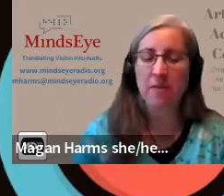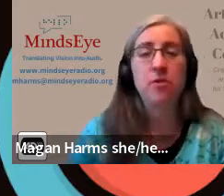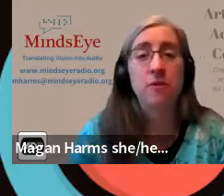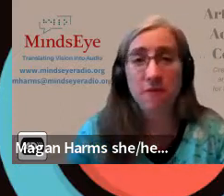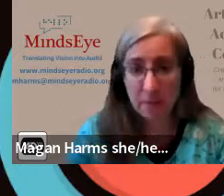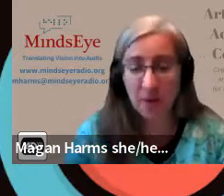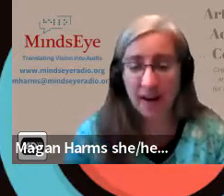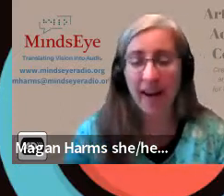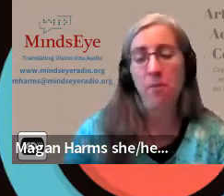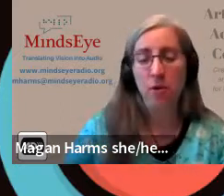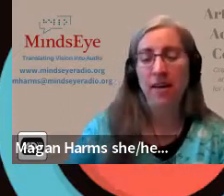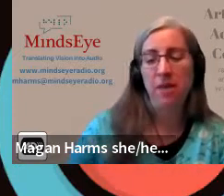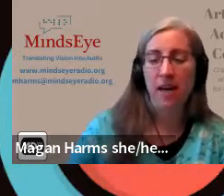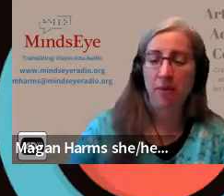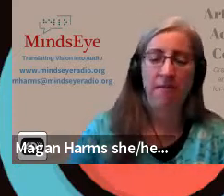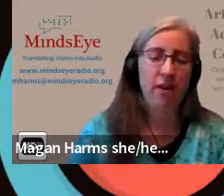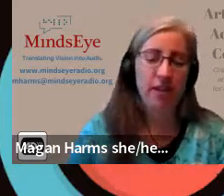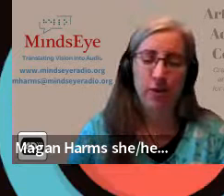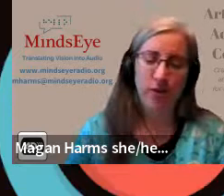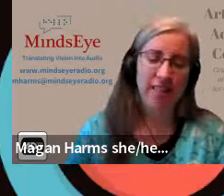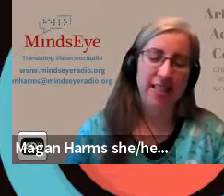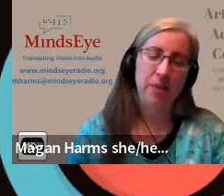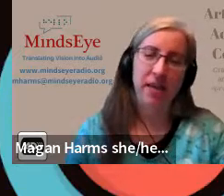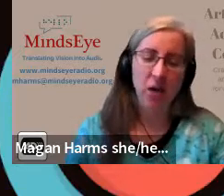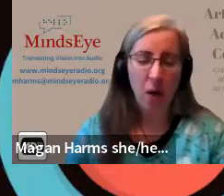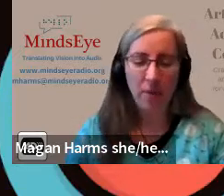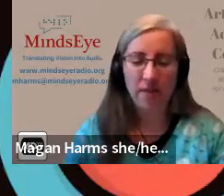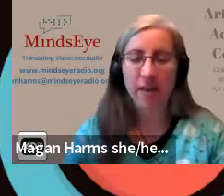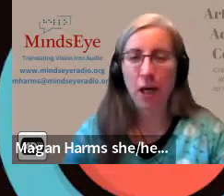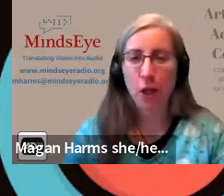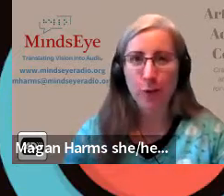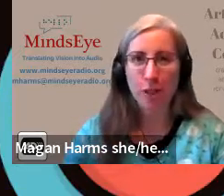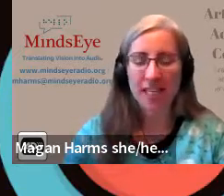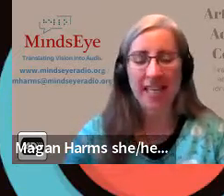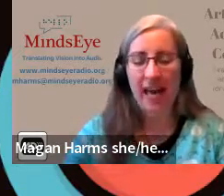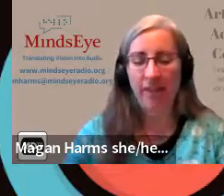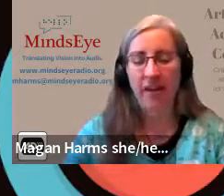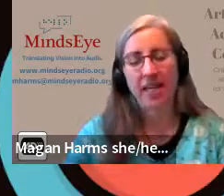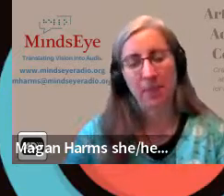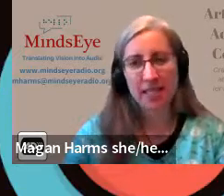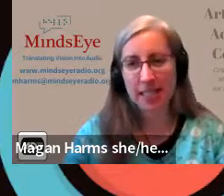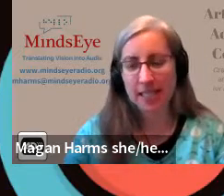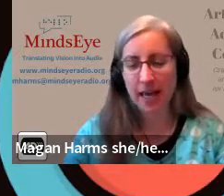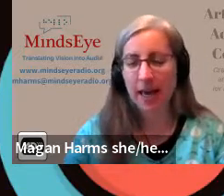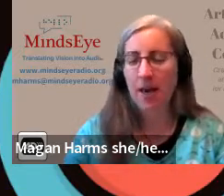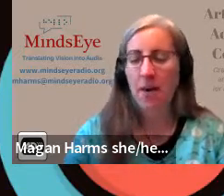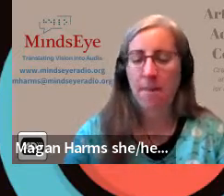Welcome to the arts and culture cooperative inclusion in athletic spaces.